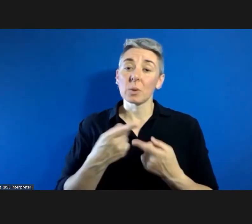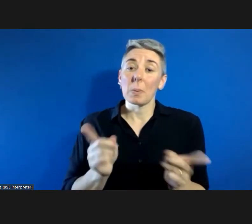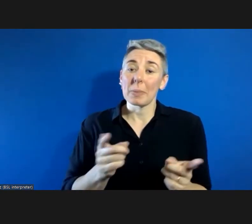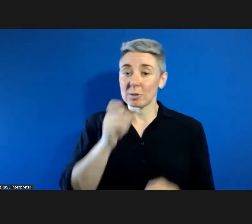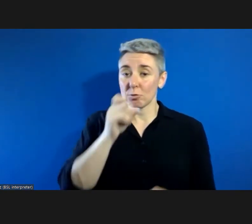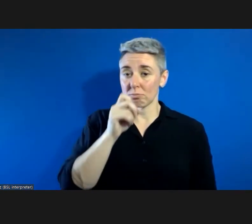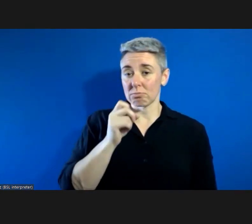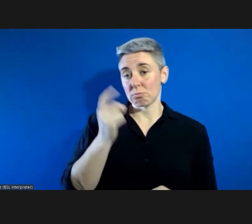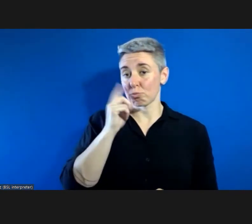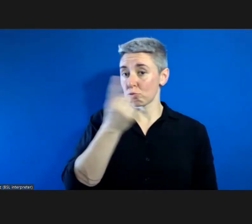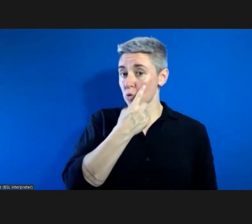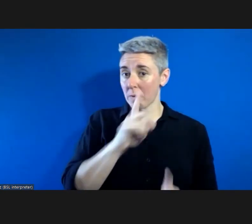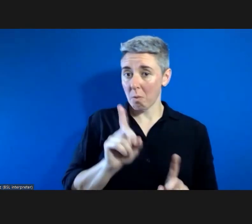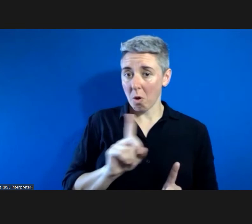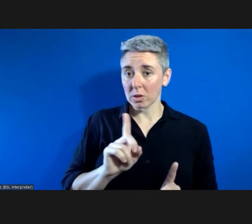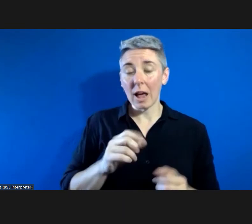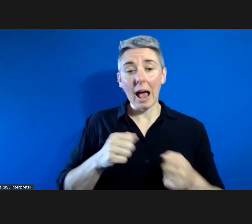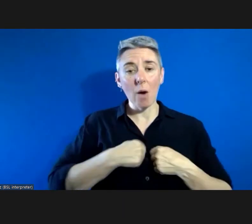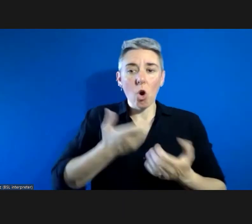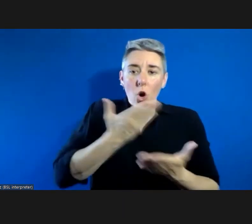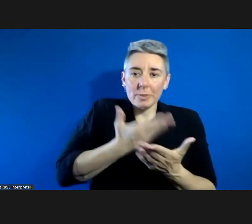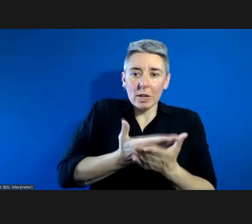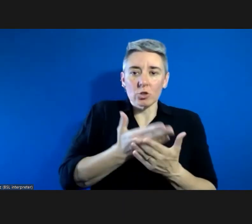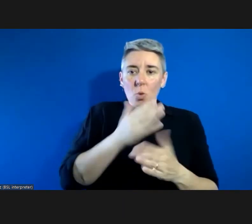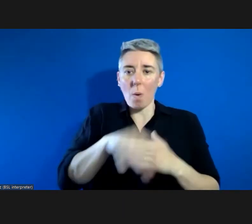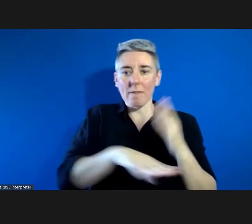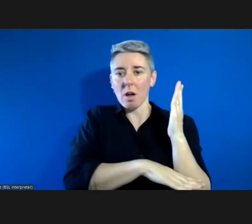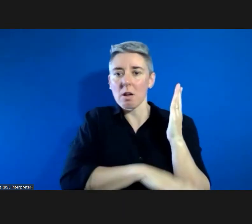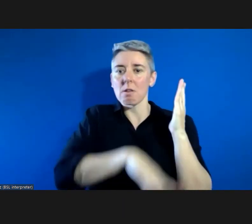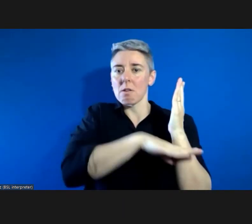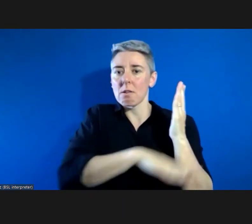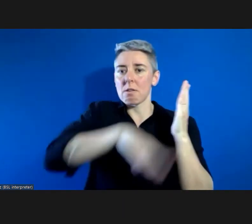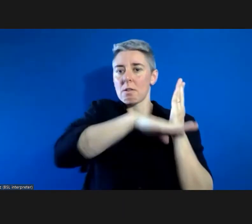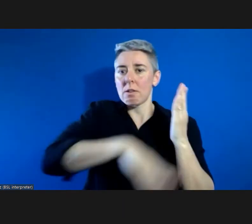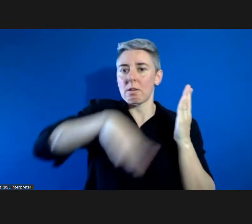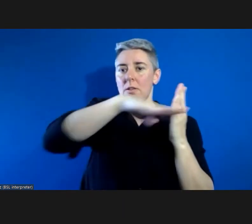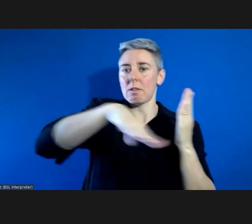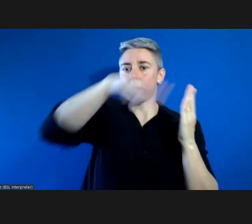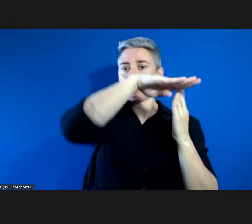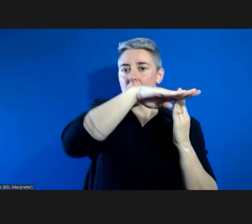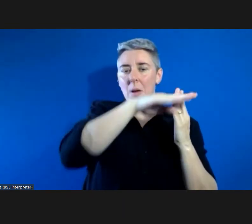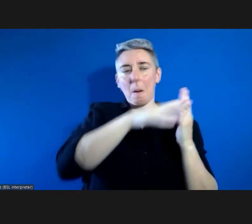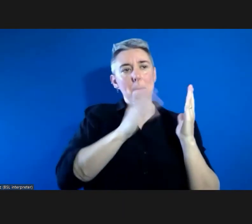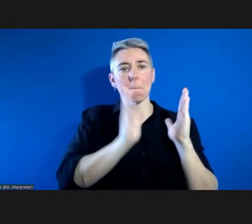is that a recession of social mobility, as opposed to social equality and economic mobility,